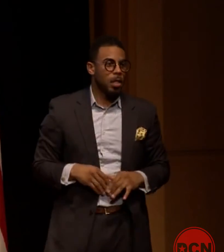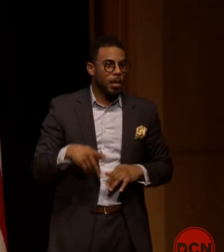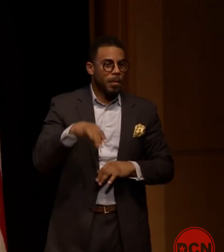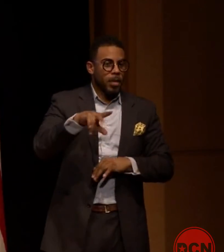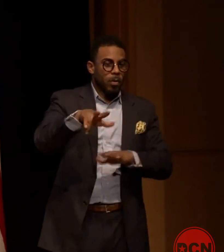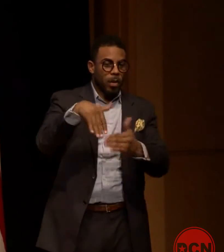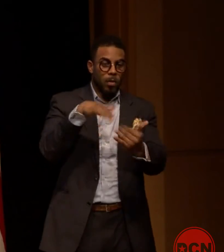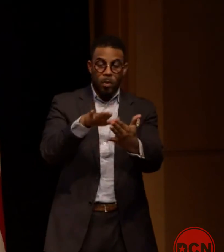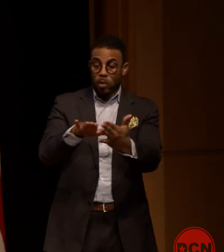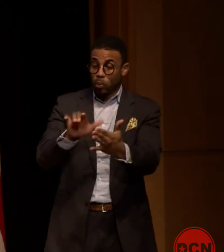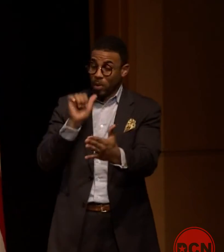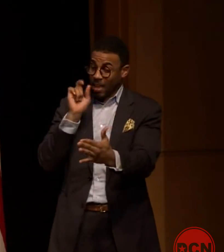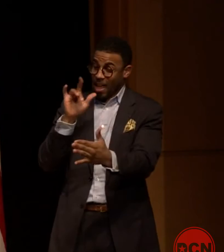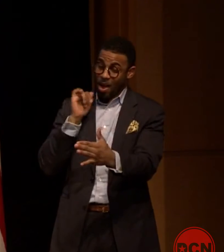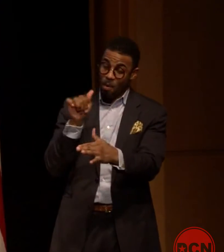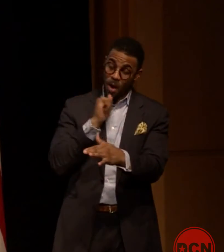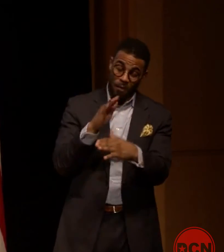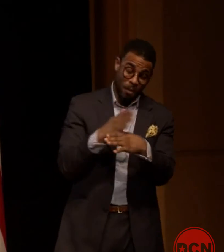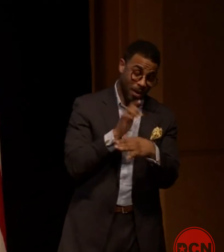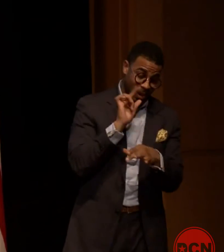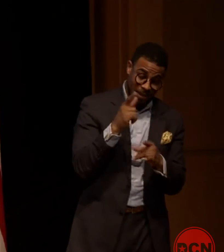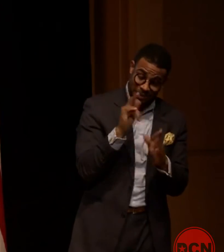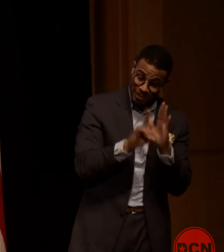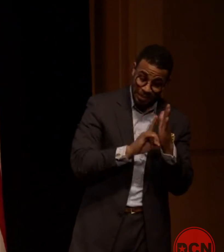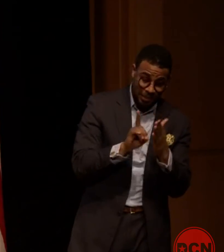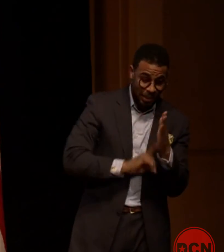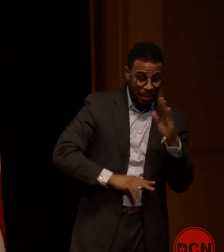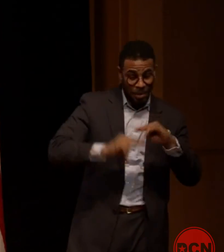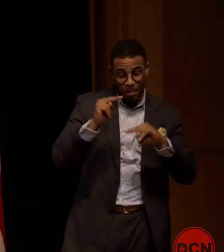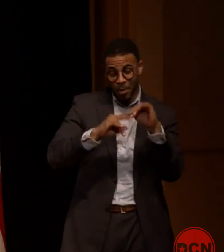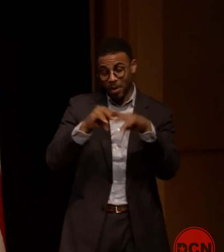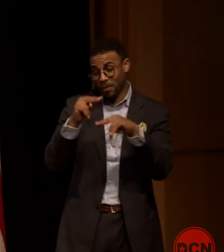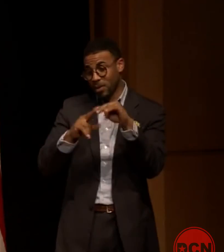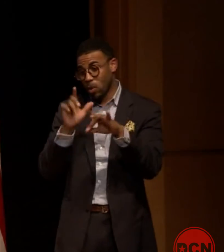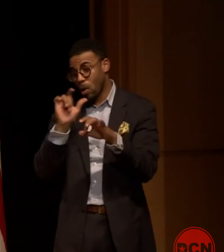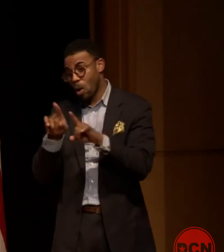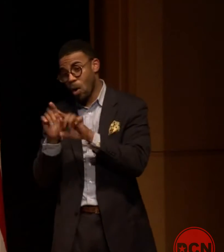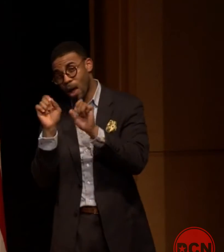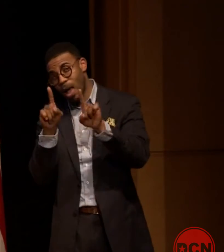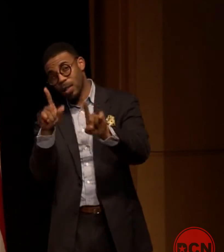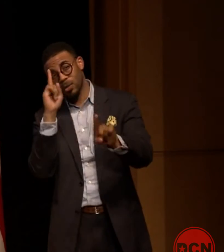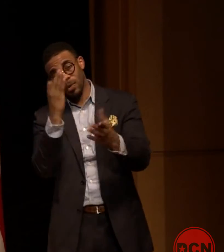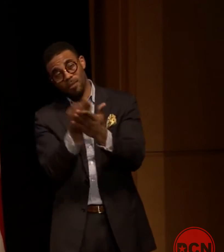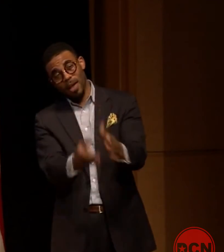APPROACH WE ASK OUR PRIVATE PARTNERS NOT JUST TO DESIGN AND BUILD THE FACILITY BUT WE ASK THEM TO FINANCE AND MAINTAIN IT